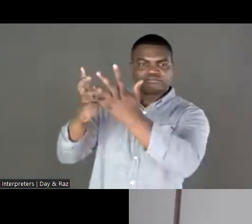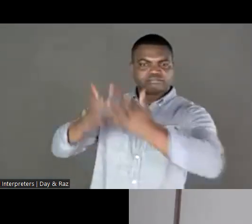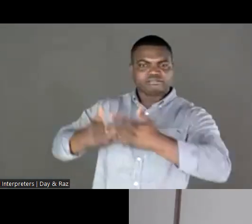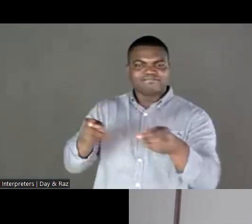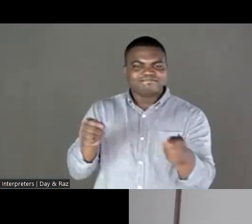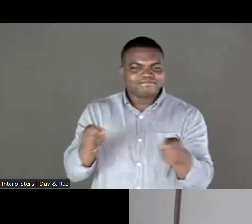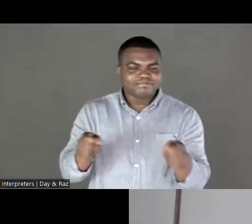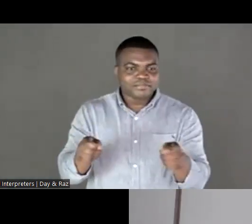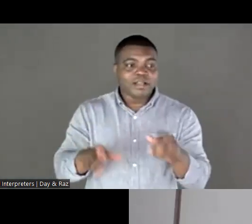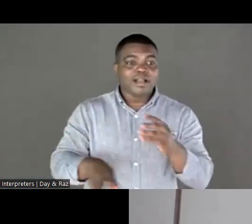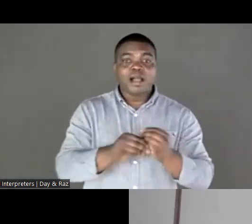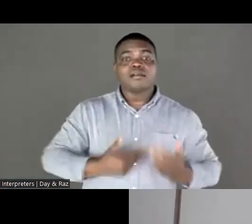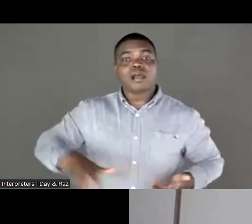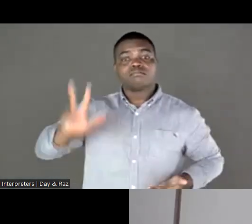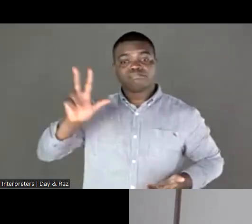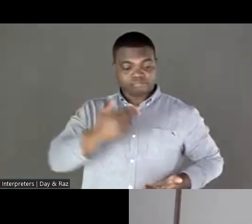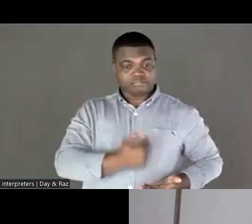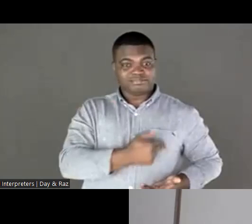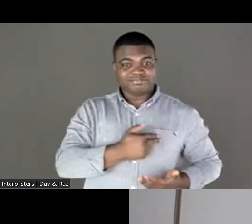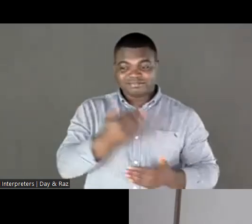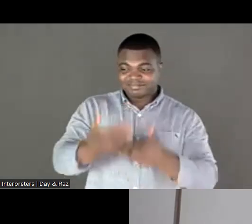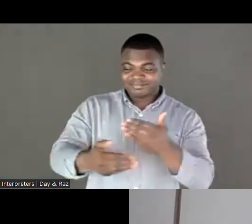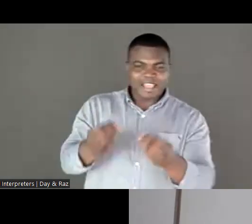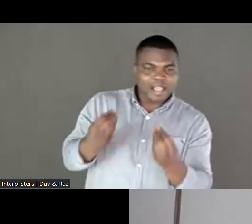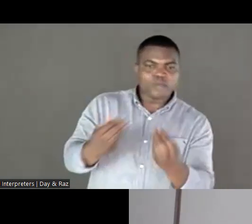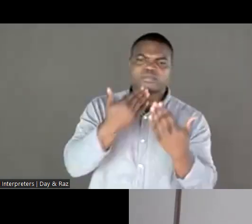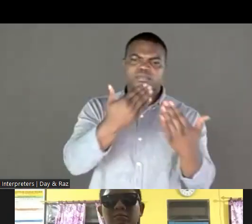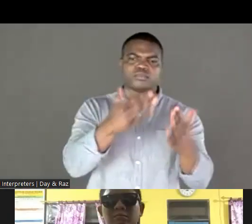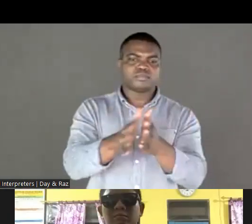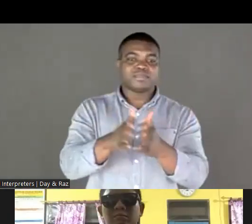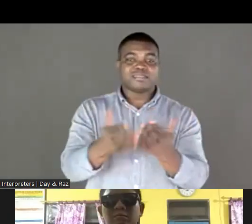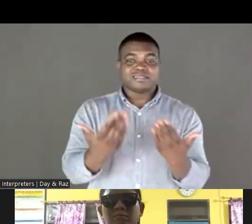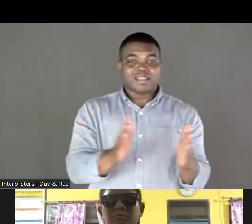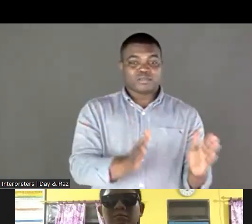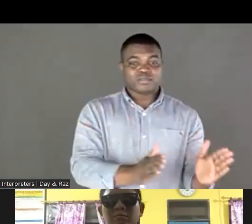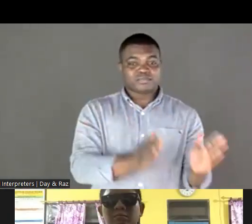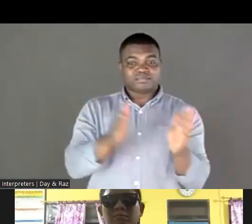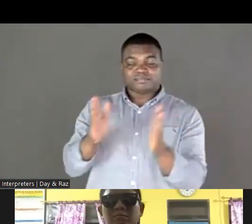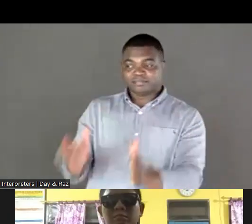floor to one of my colleagues pro international disability Alliance, Sally virus. And she will be